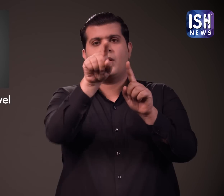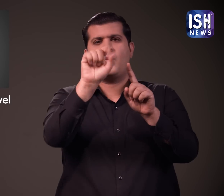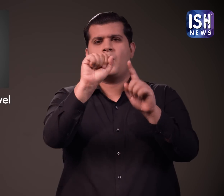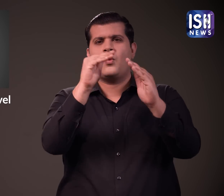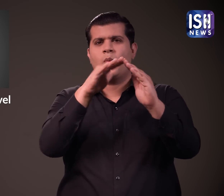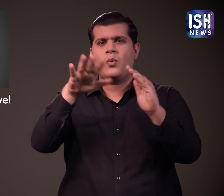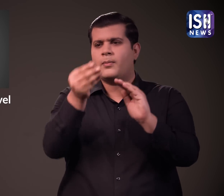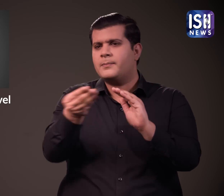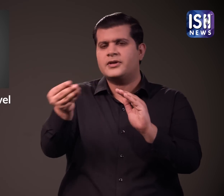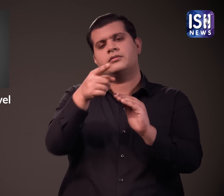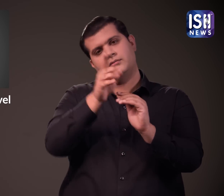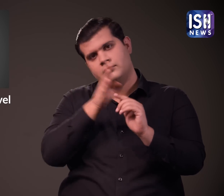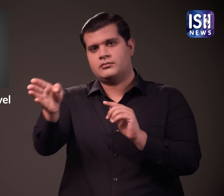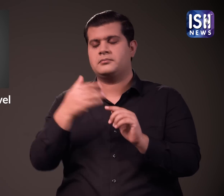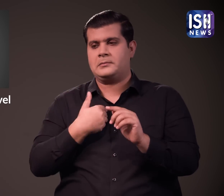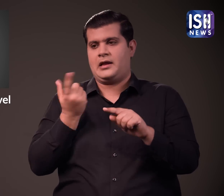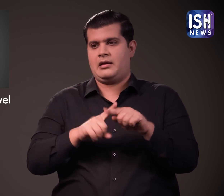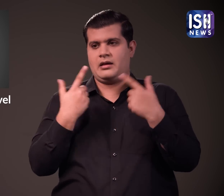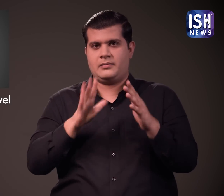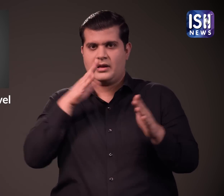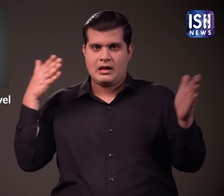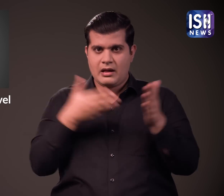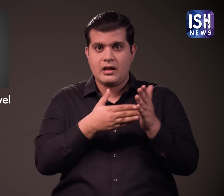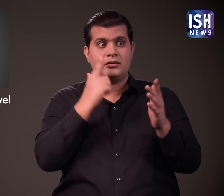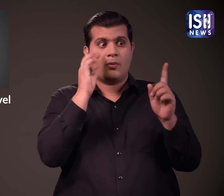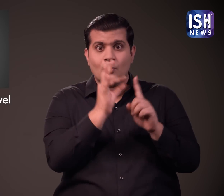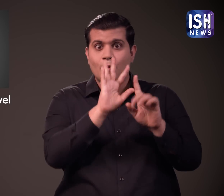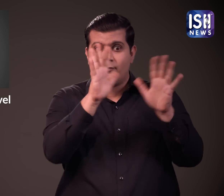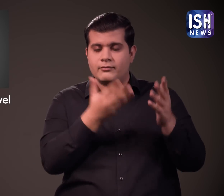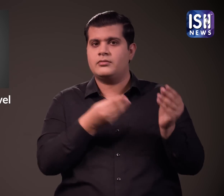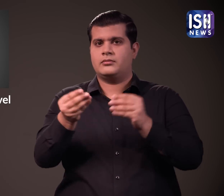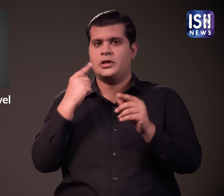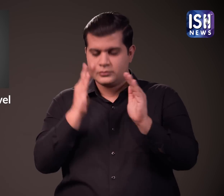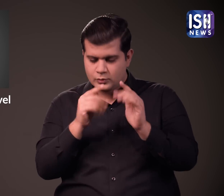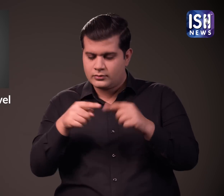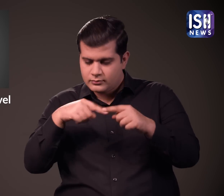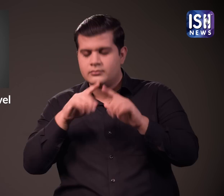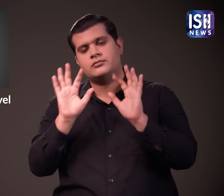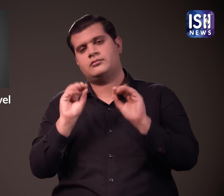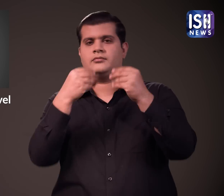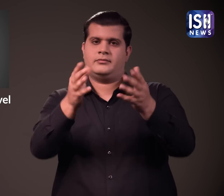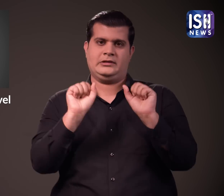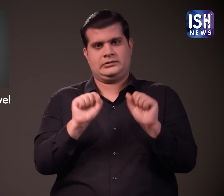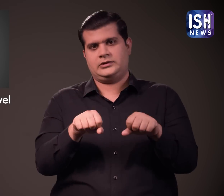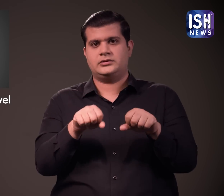Go to their office closest to your home, show proofs and relevant documents and file your claim.